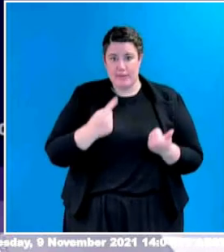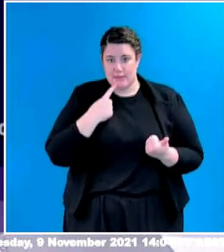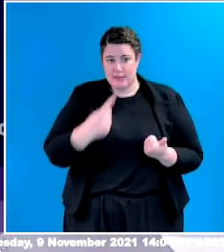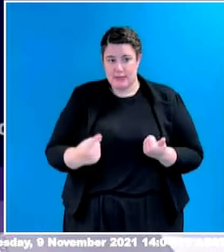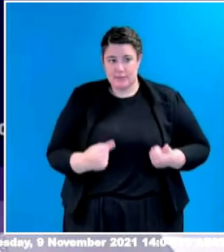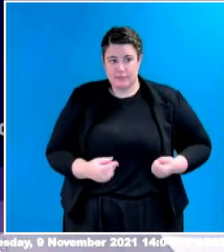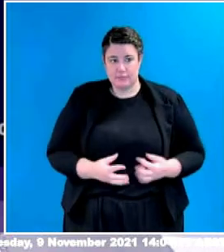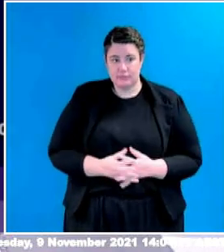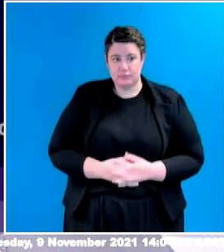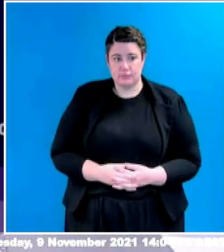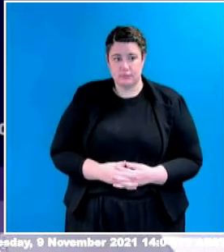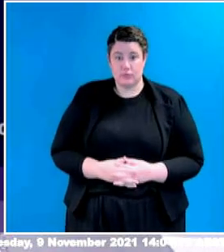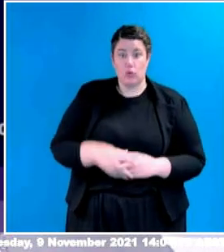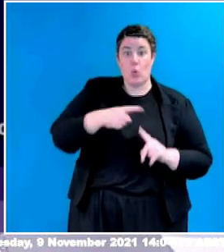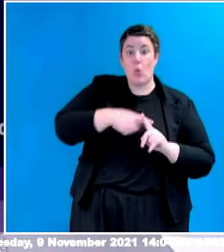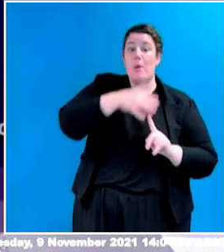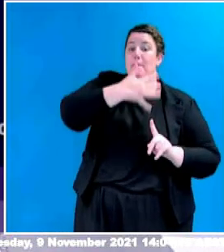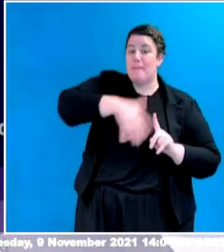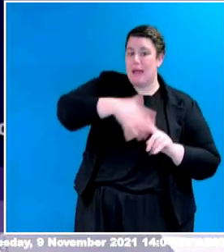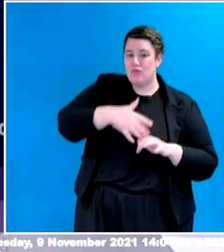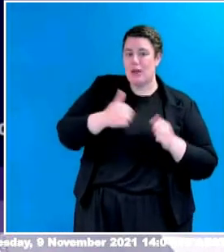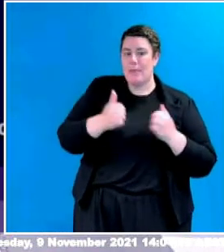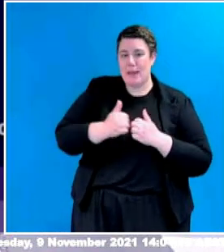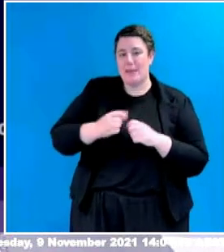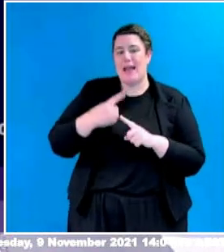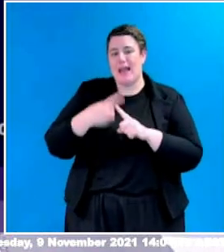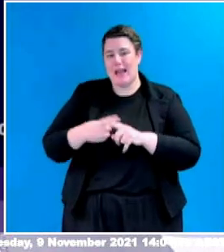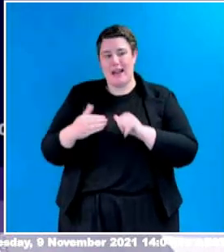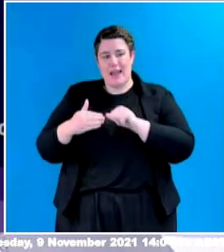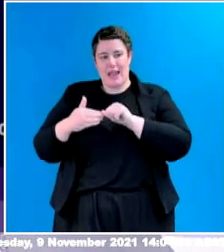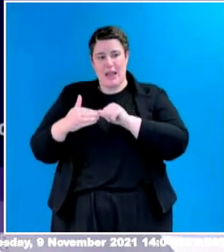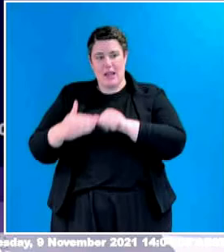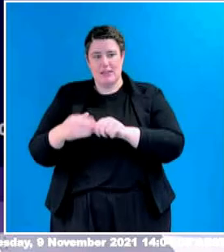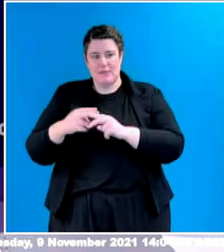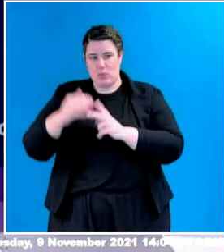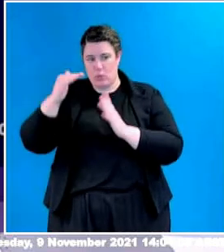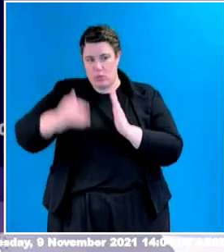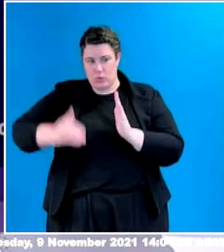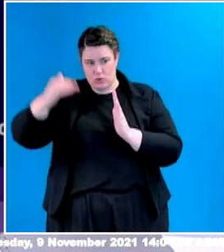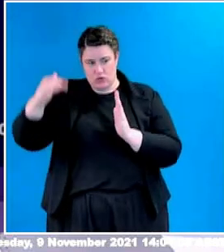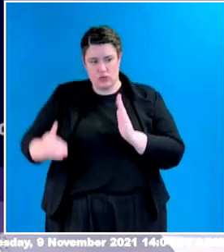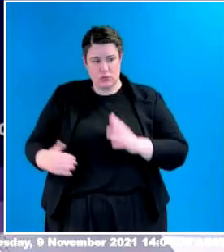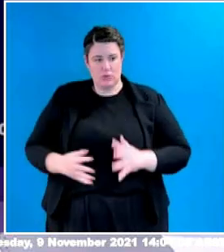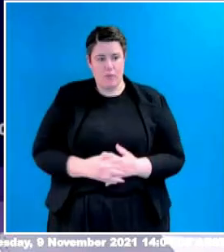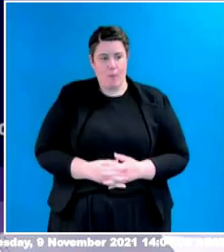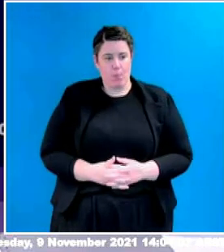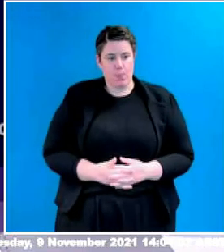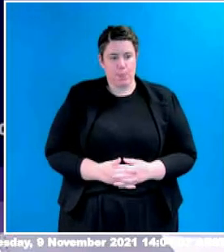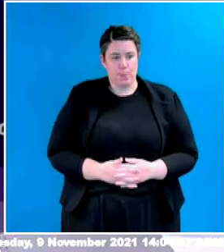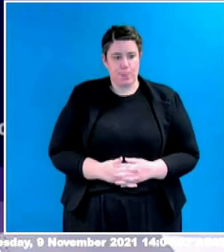Background Paper and in the Answers to the Specific Questions? Thank you, Chair.